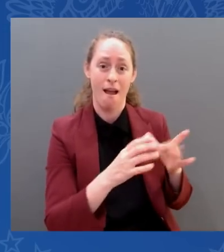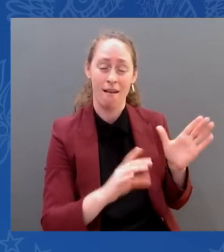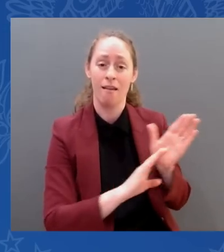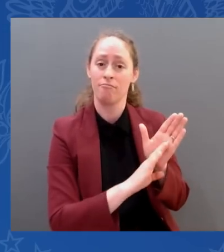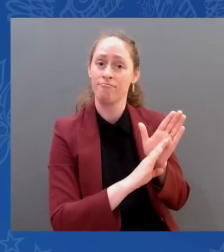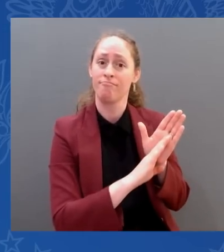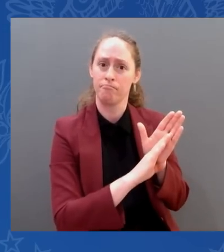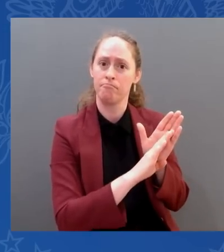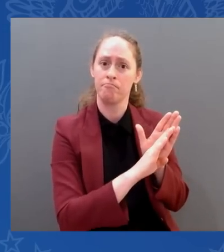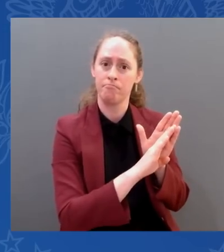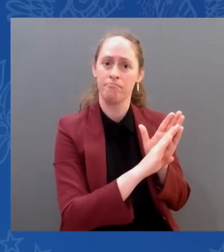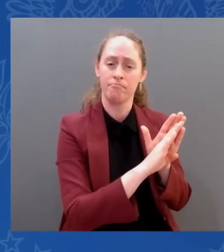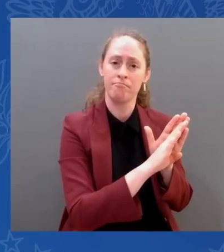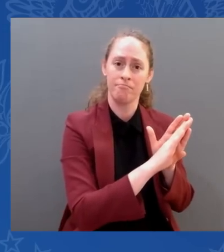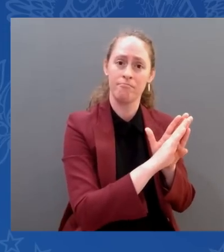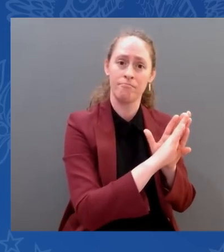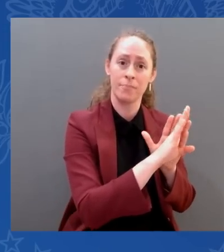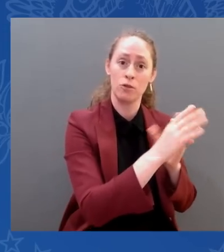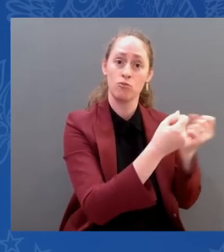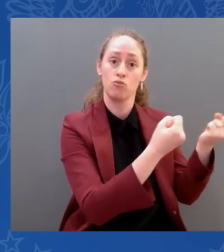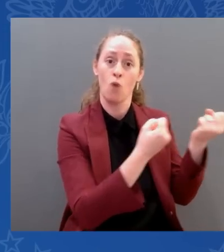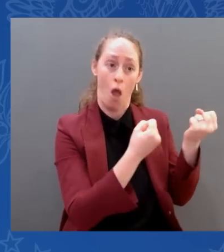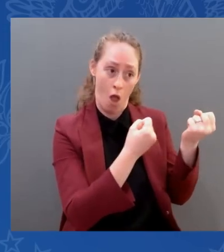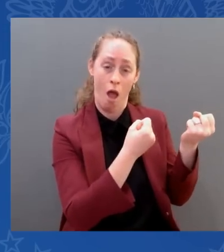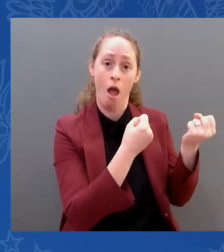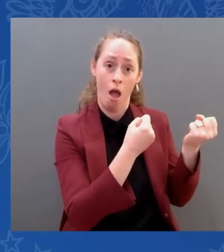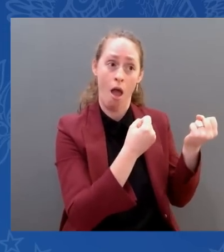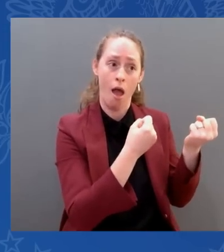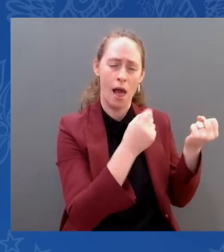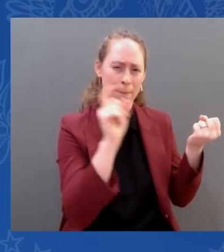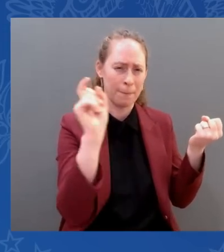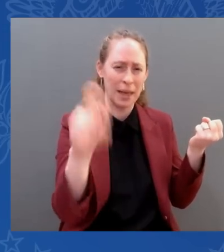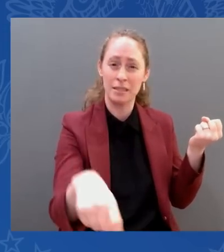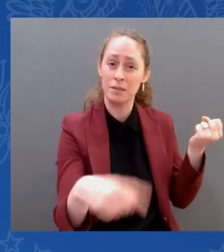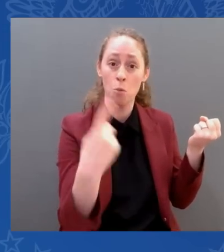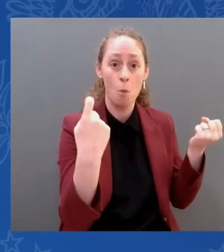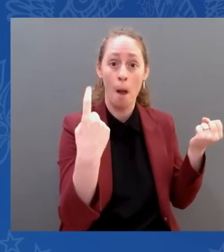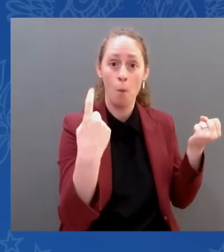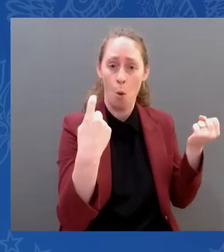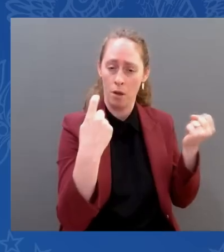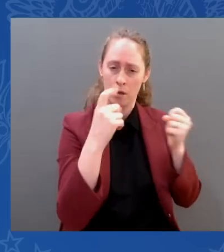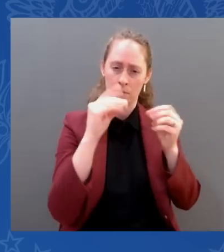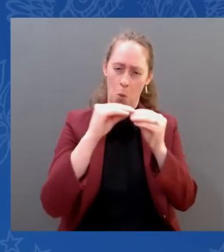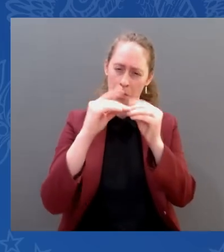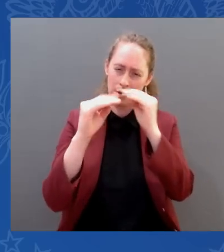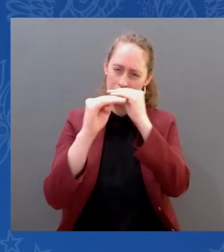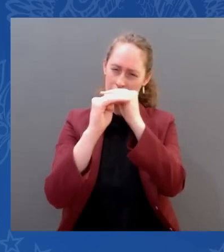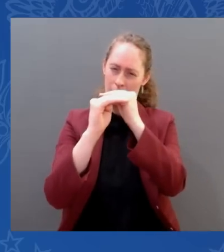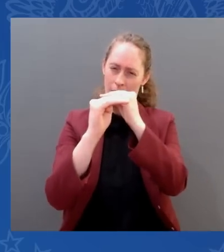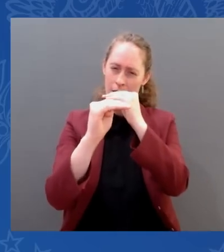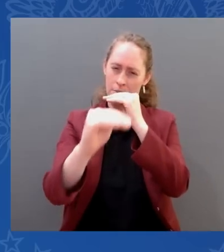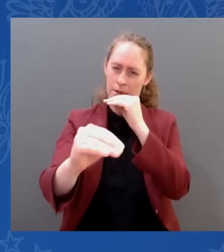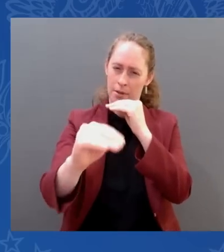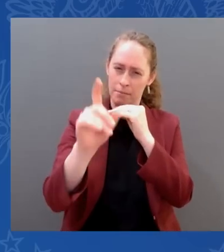but for gas and food. And, look, we have to keep go- -- we have to keep coming together to find common ground